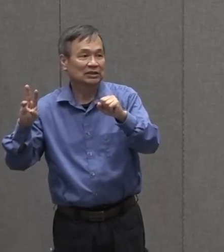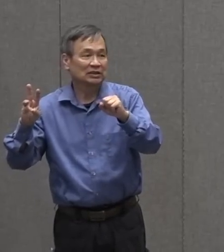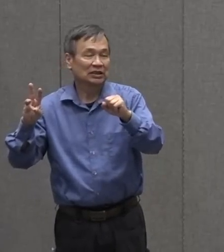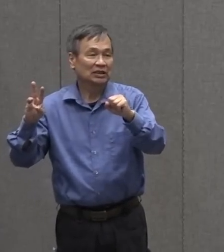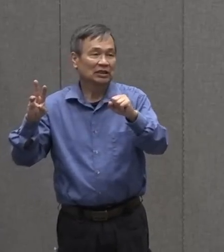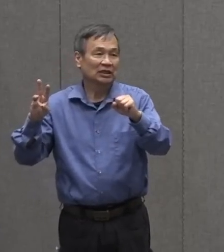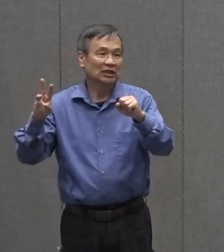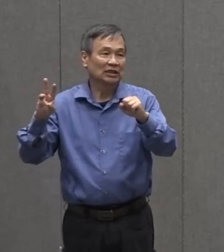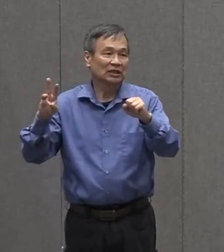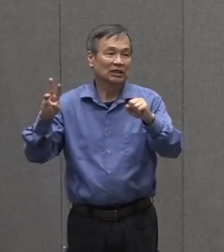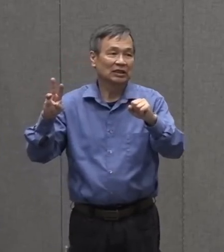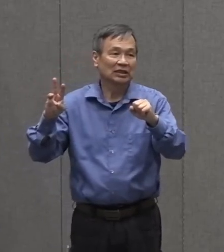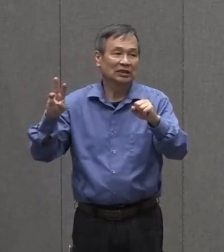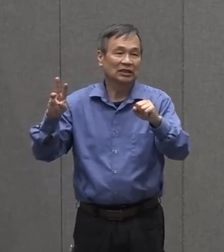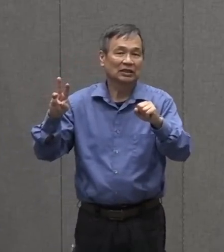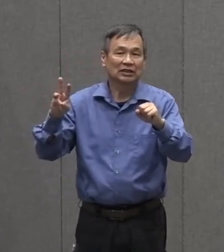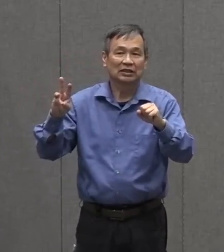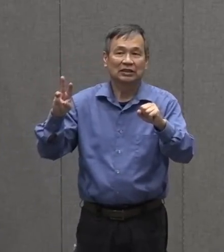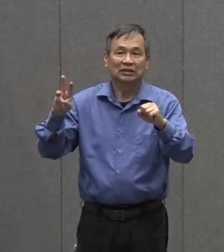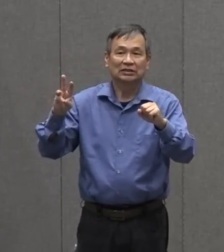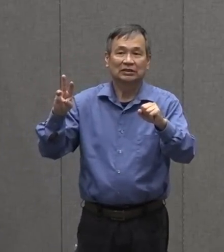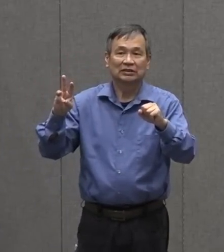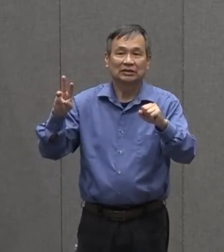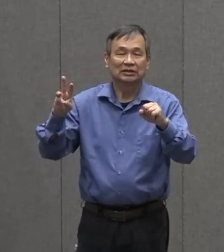so I'm adding them in. Because that was their homework.